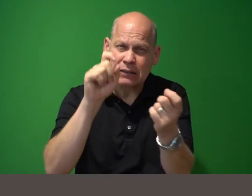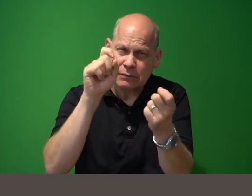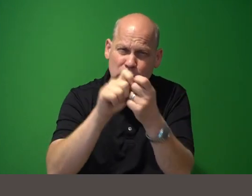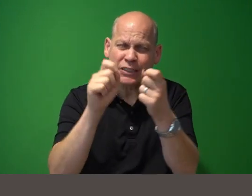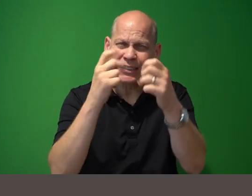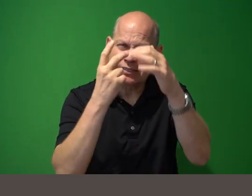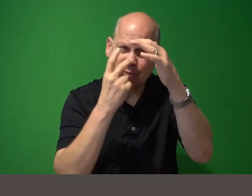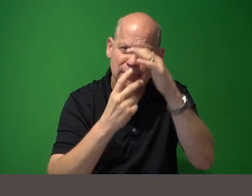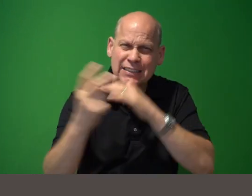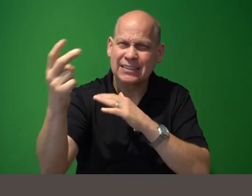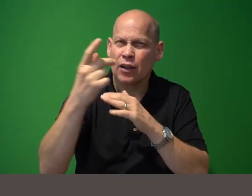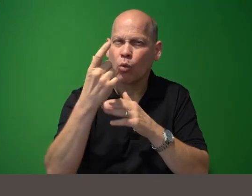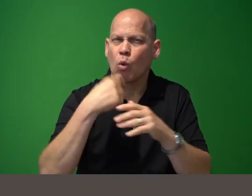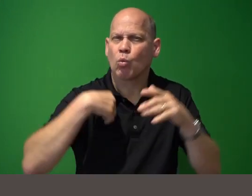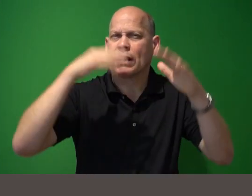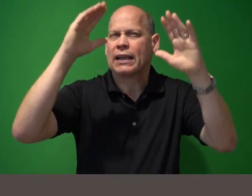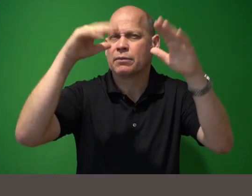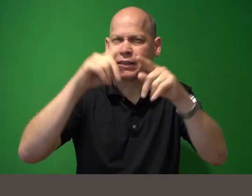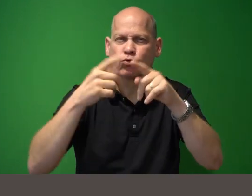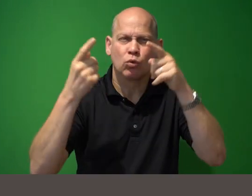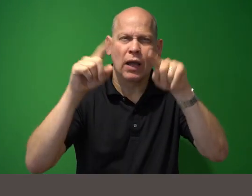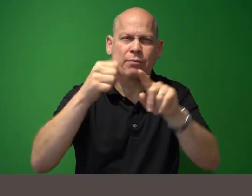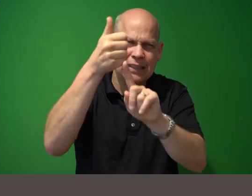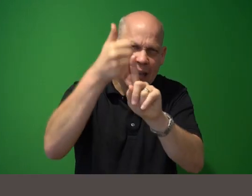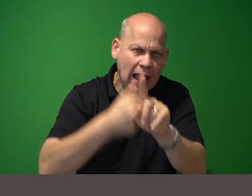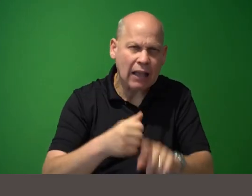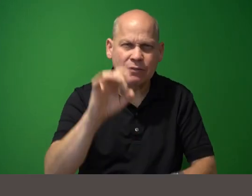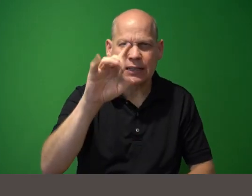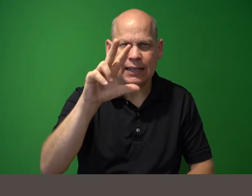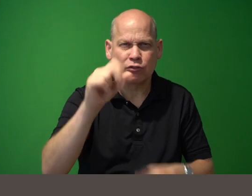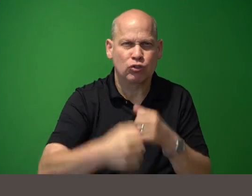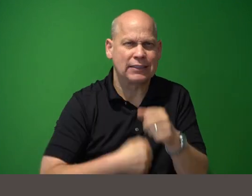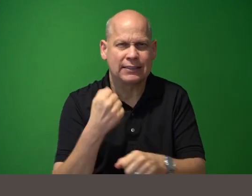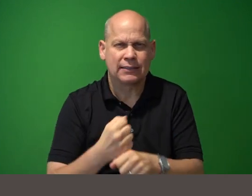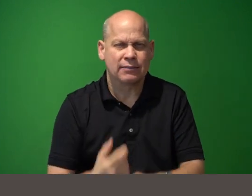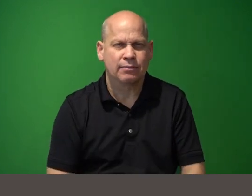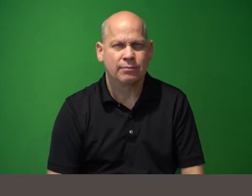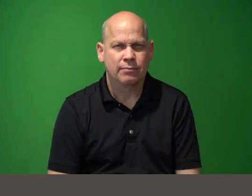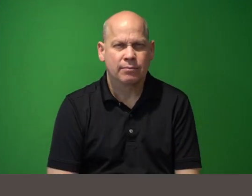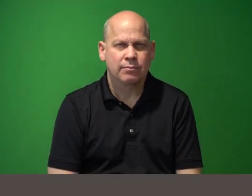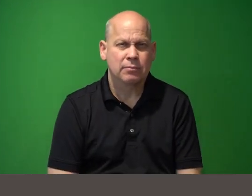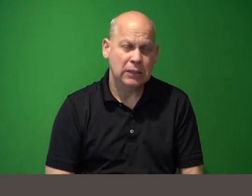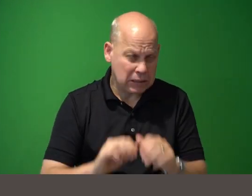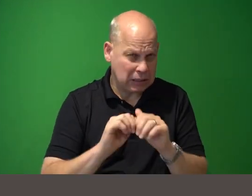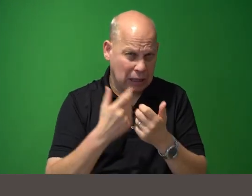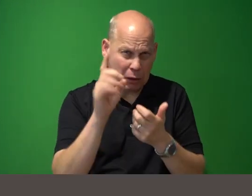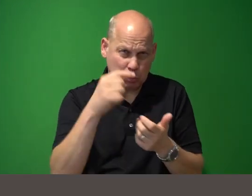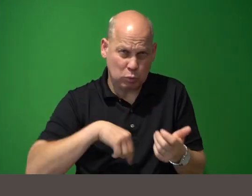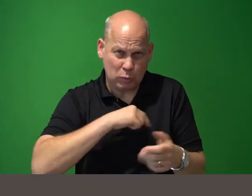of what we expect to happen every 83 years. So how can we improve this?